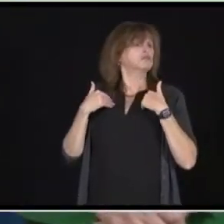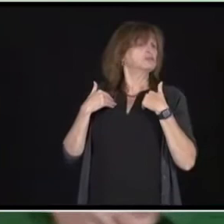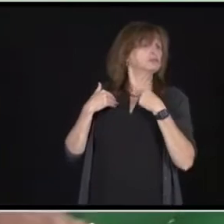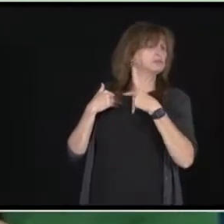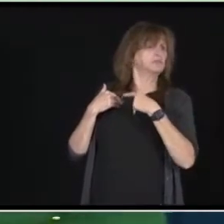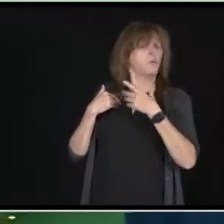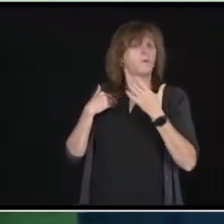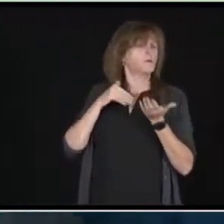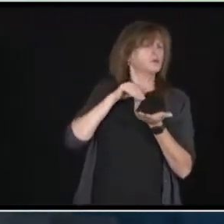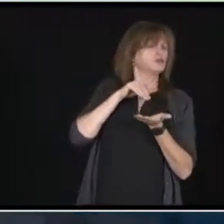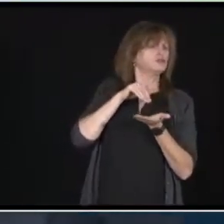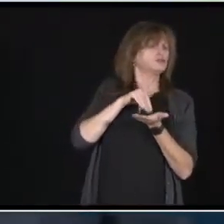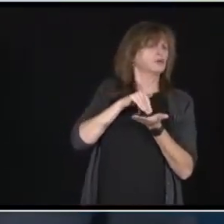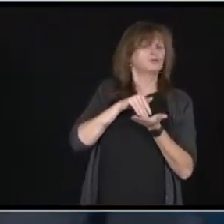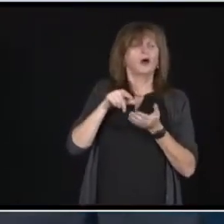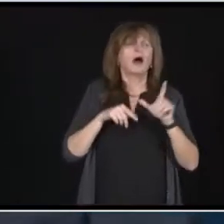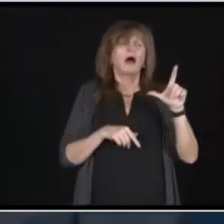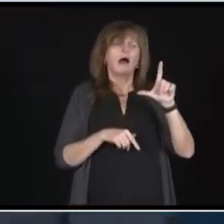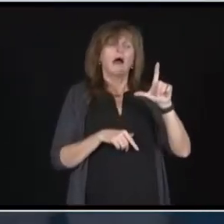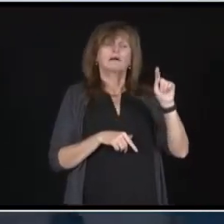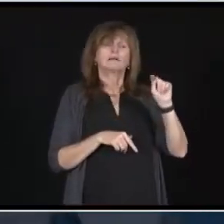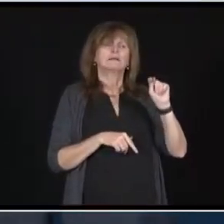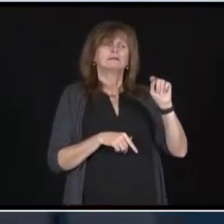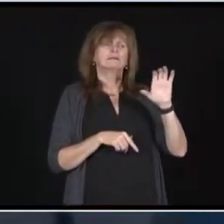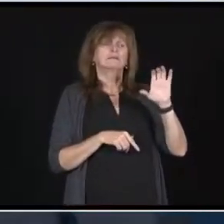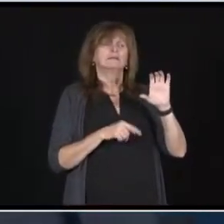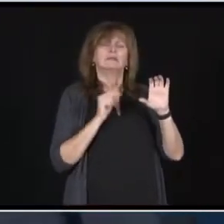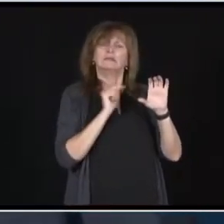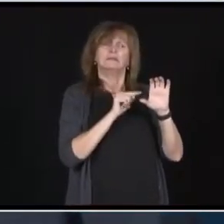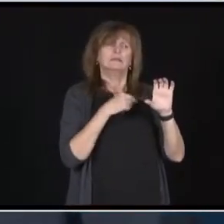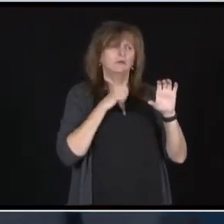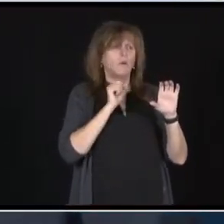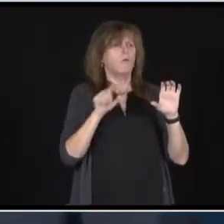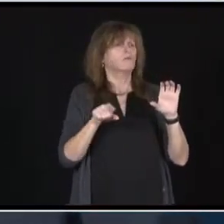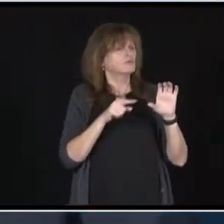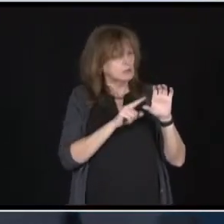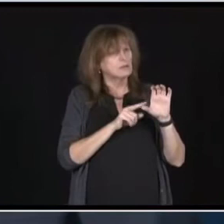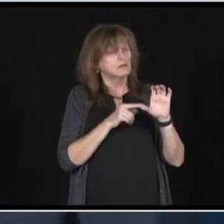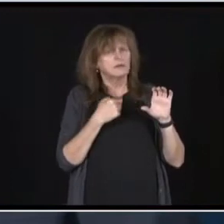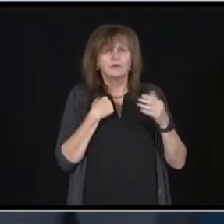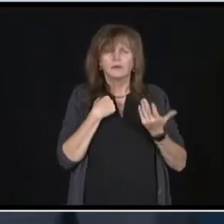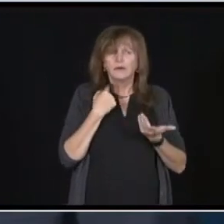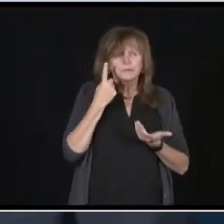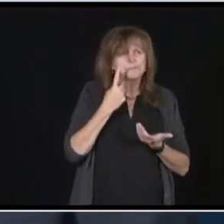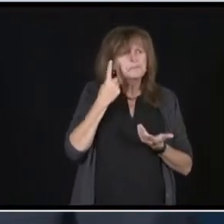My first question is actually for Minister Elliott and perhaps Dr Yaffe as well. It is about long-term care.